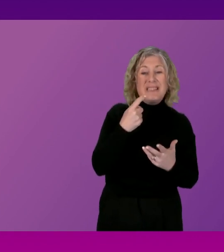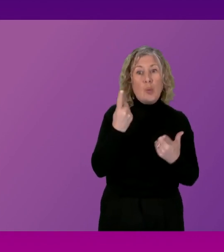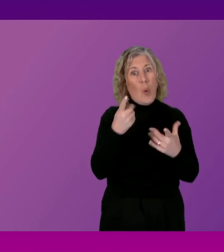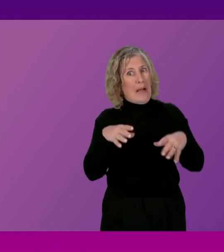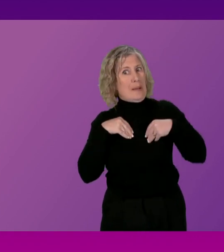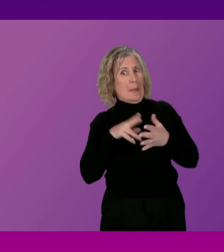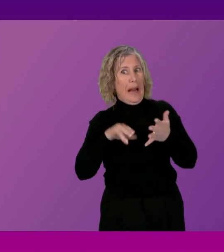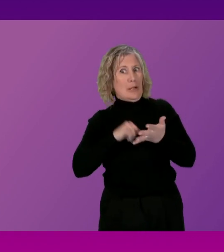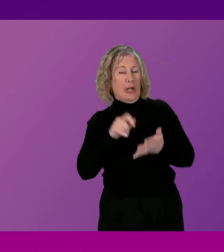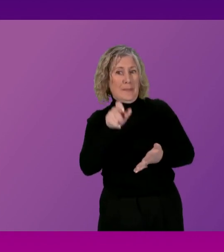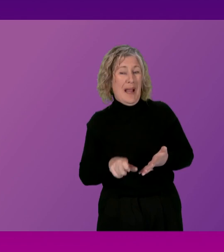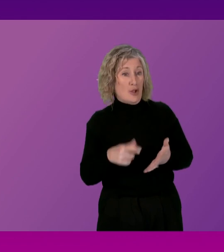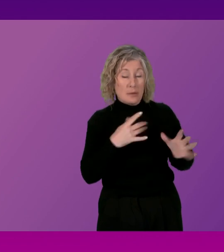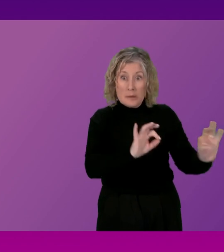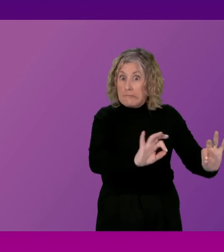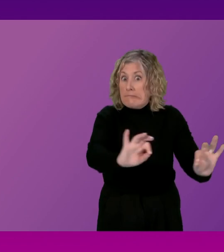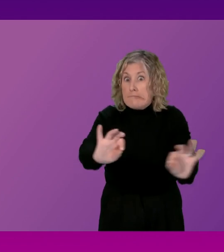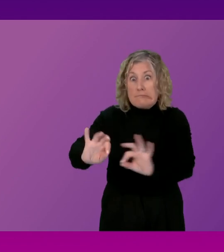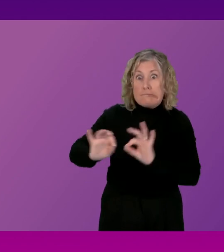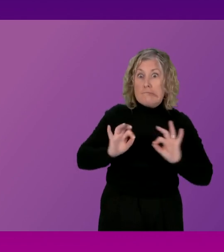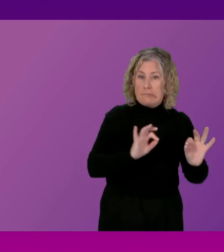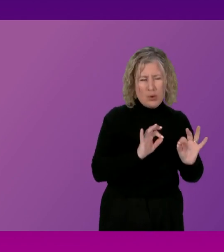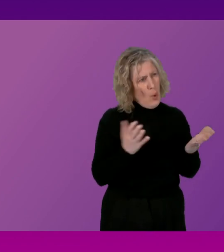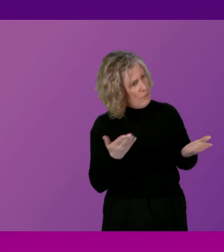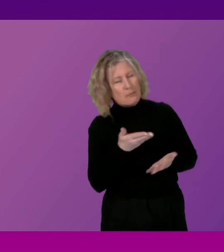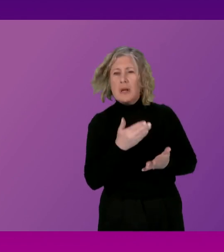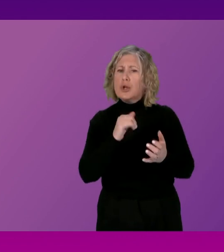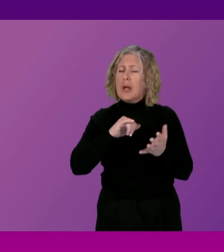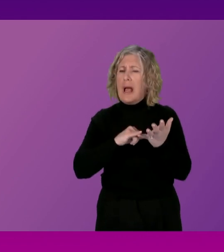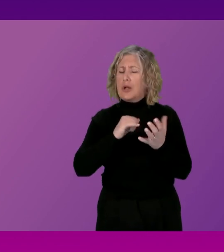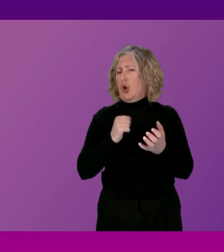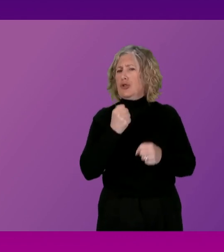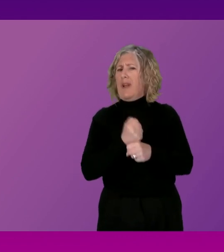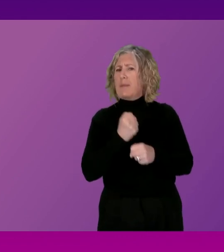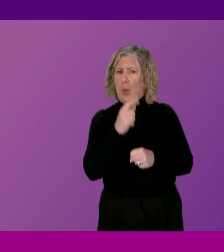patients. Can the First Minister outline what action the Scottish Government has taken to support